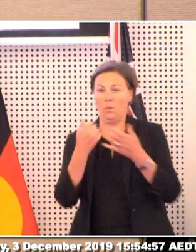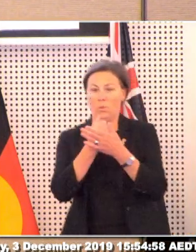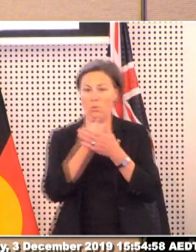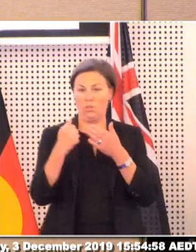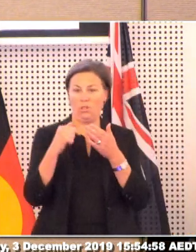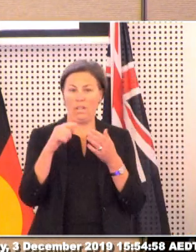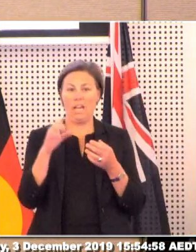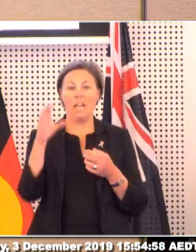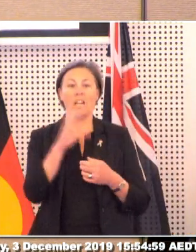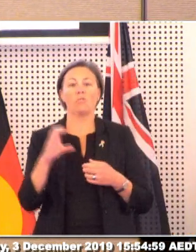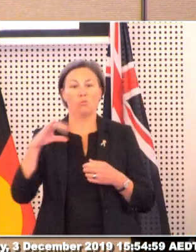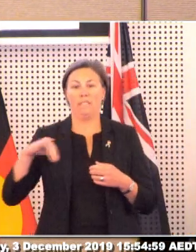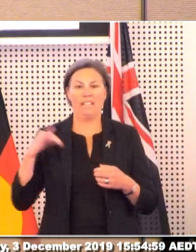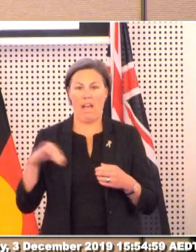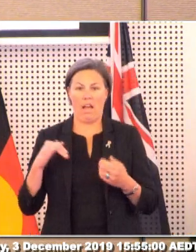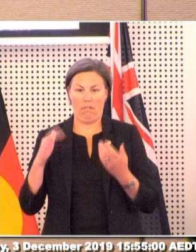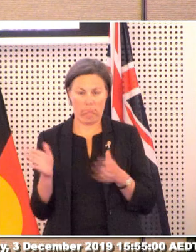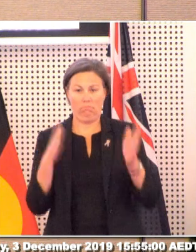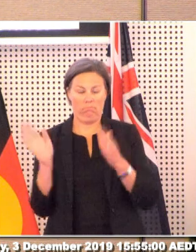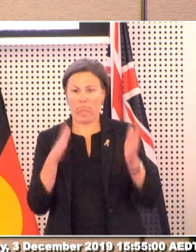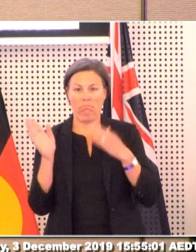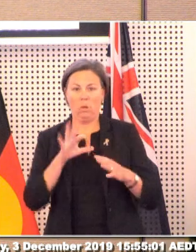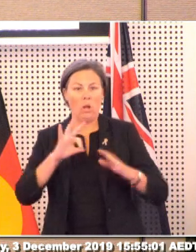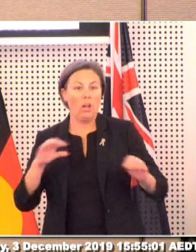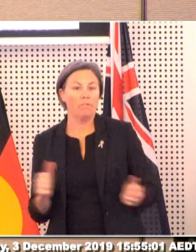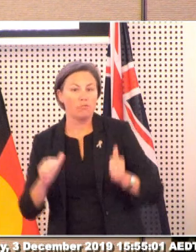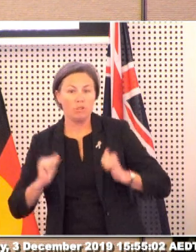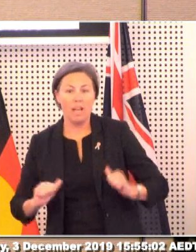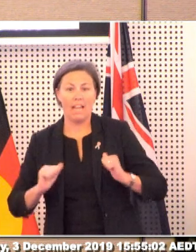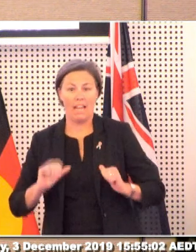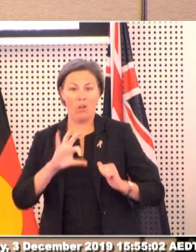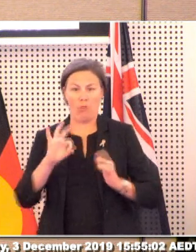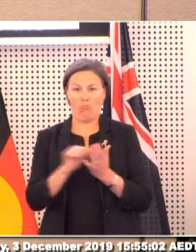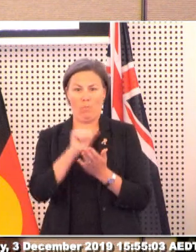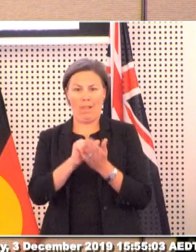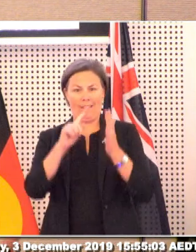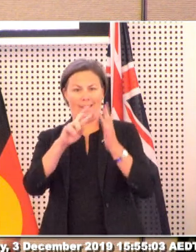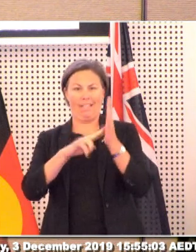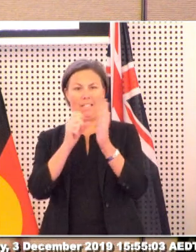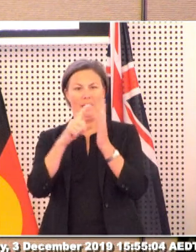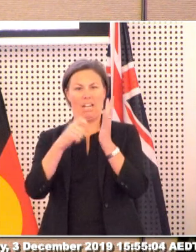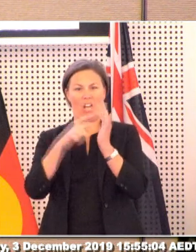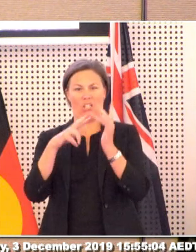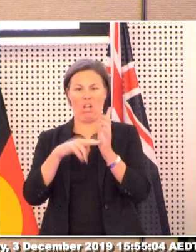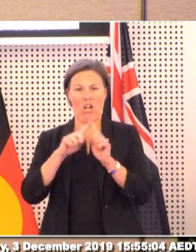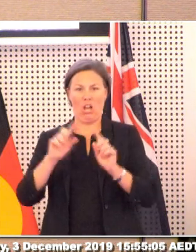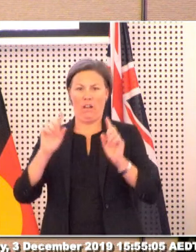induction. So it’s very – very difficult. And like – and as a person, you know, these people are doing some very personal cares